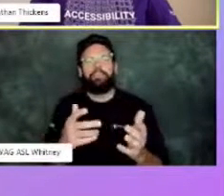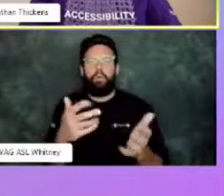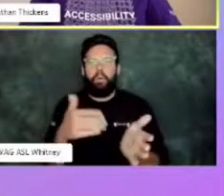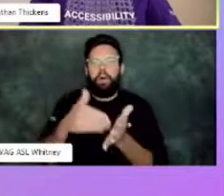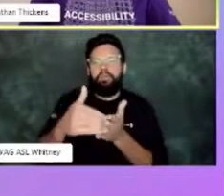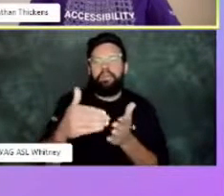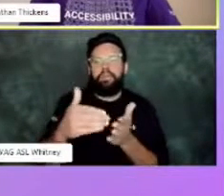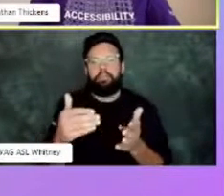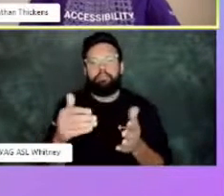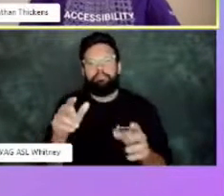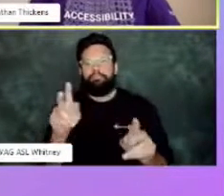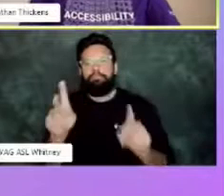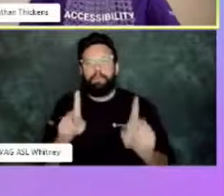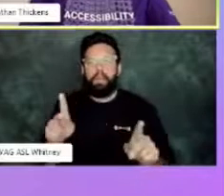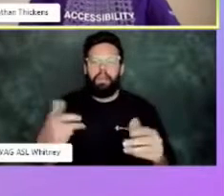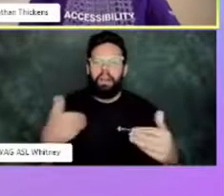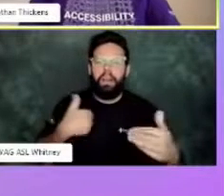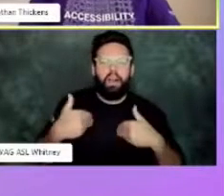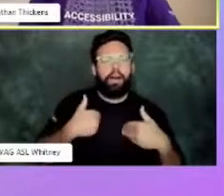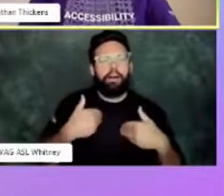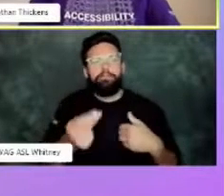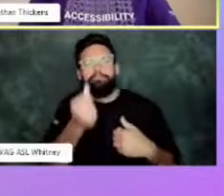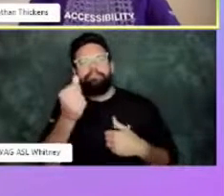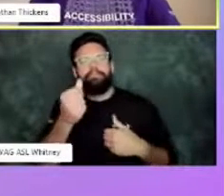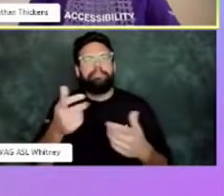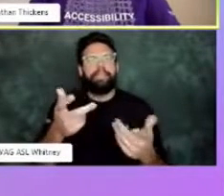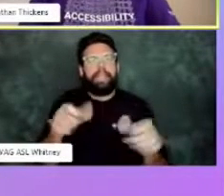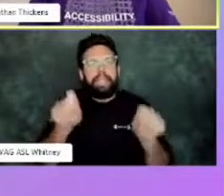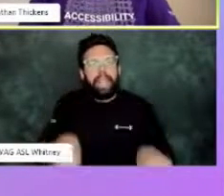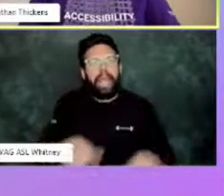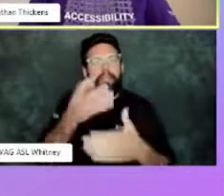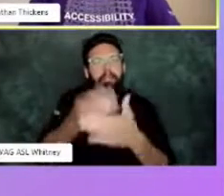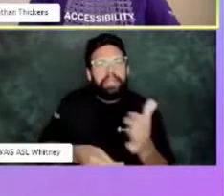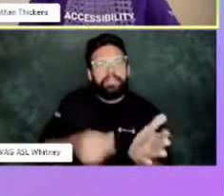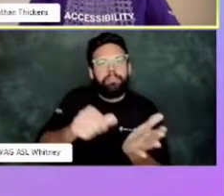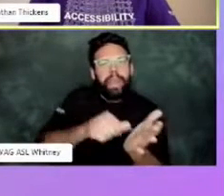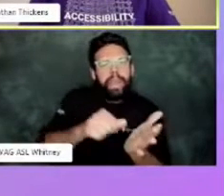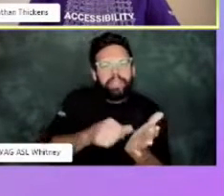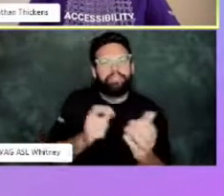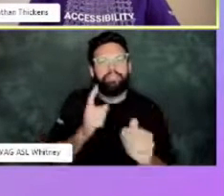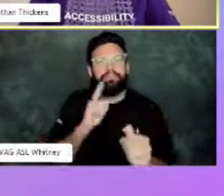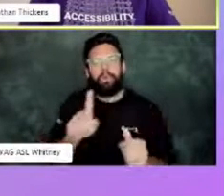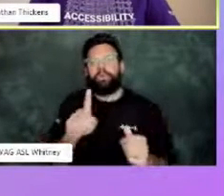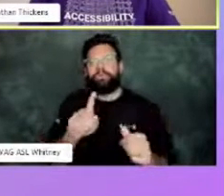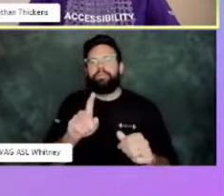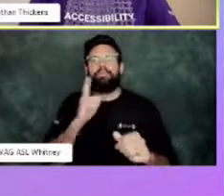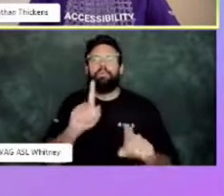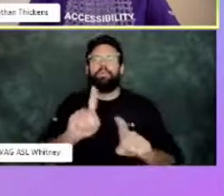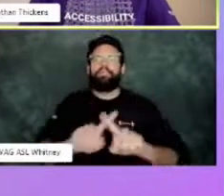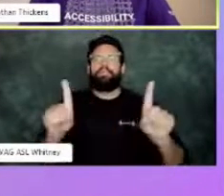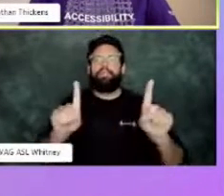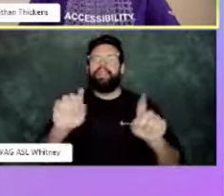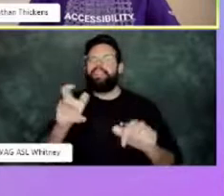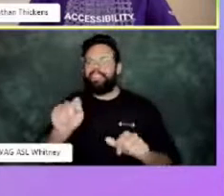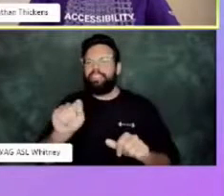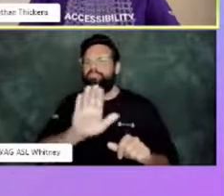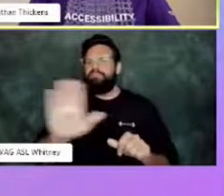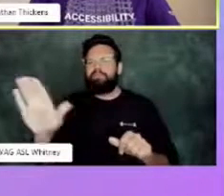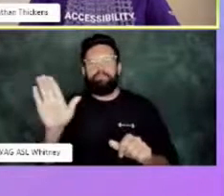of the axe DevTools, HTML APIs, CLI or browser extension that they often worry about missing pages or page dates in their testing.